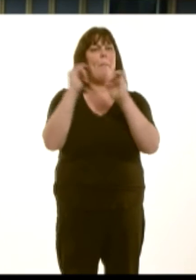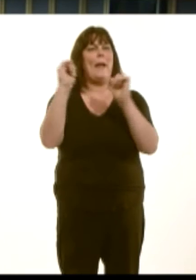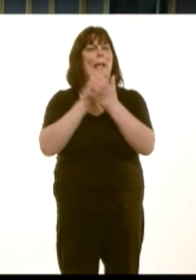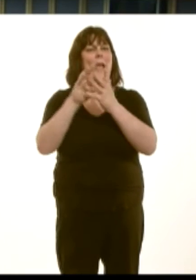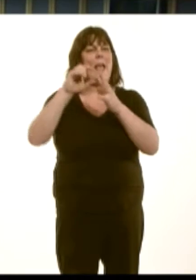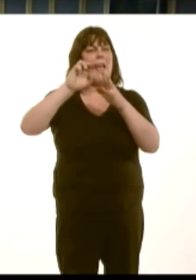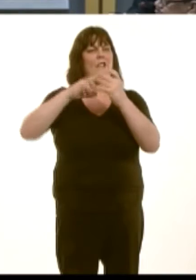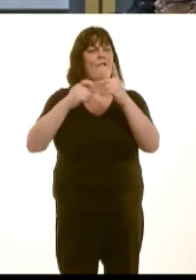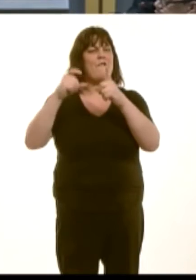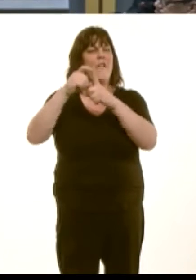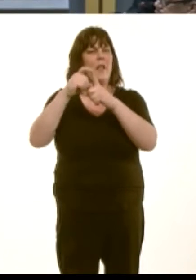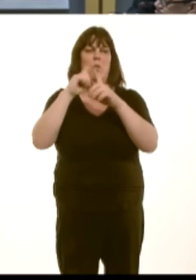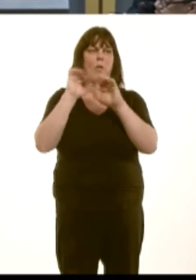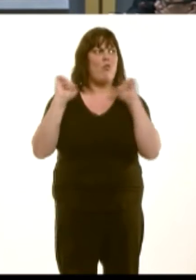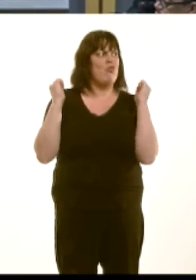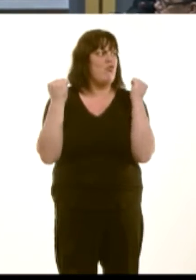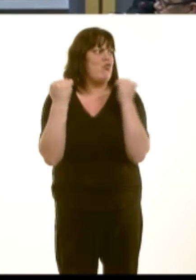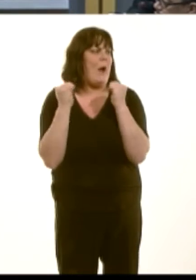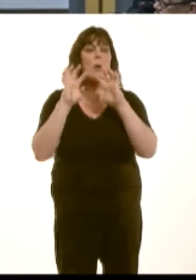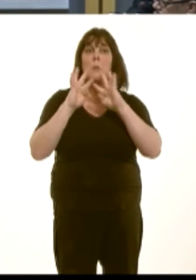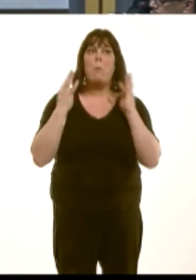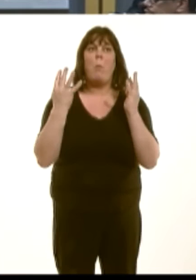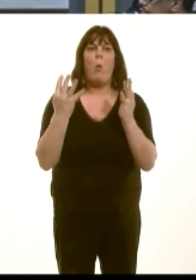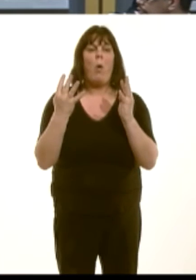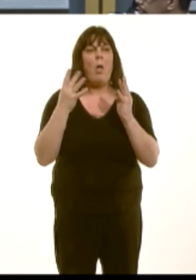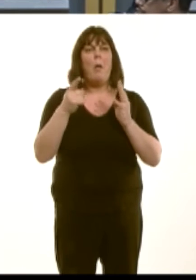days when crowds were quite small there, I still have the mental and emotional scars